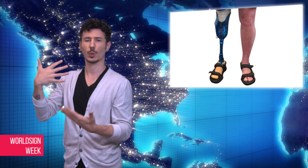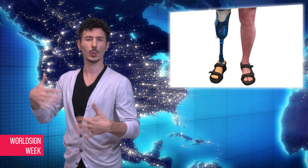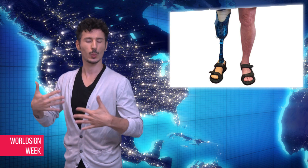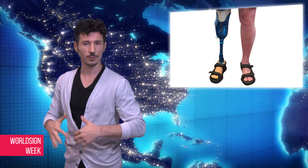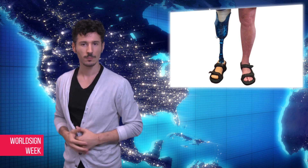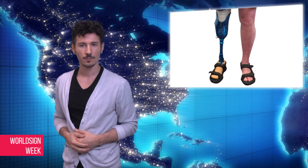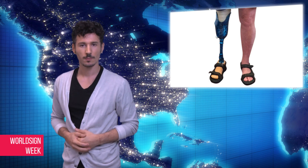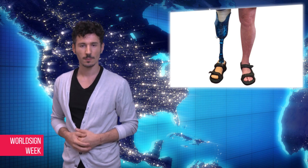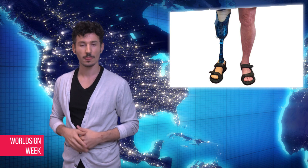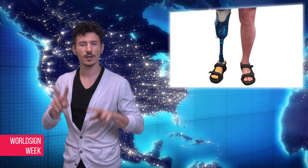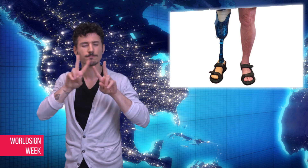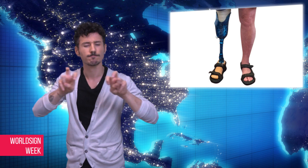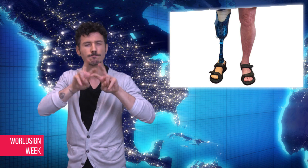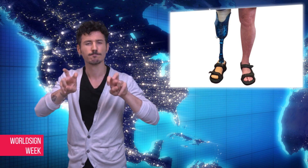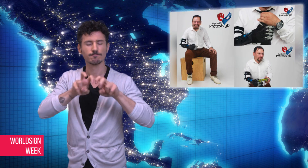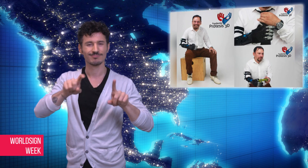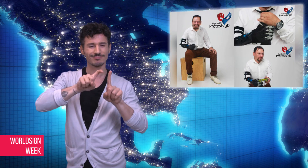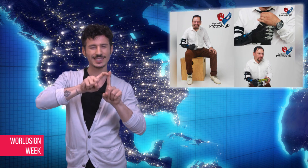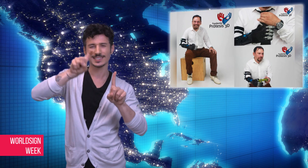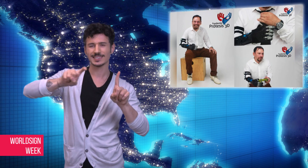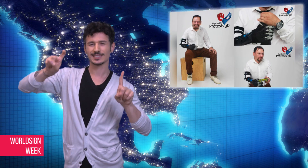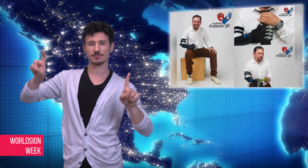replaced as children grow.